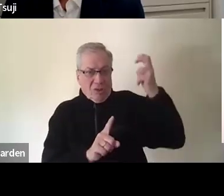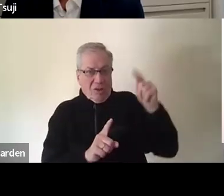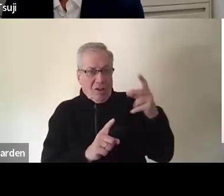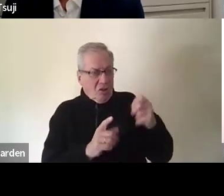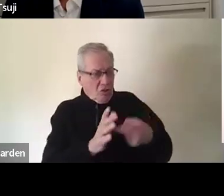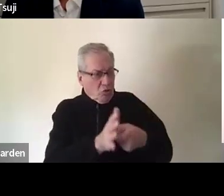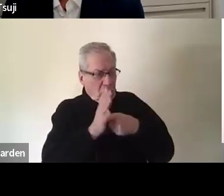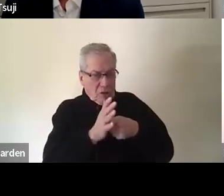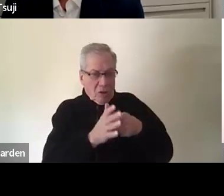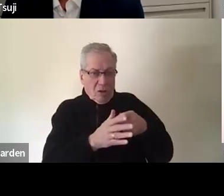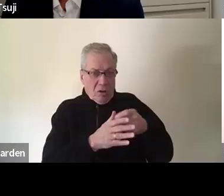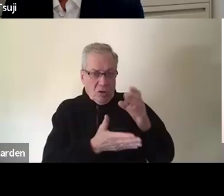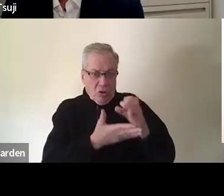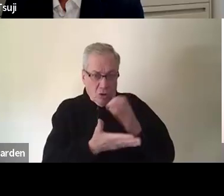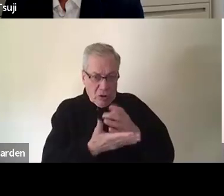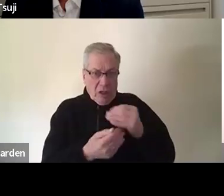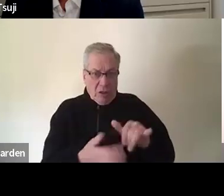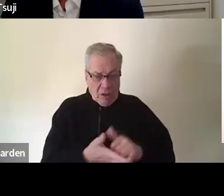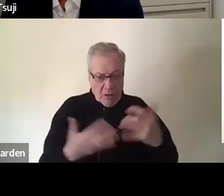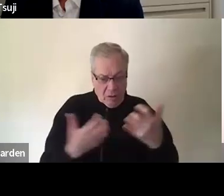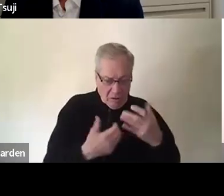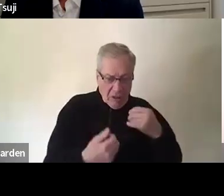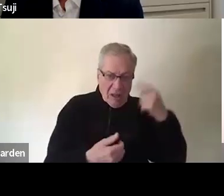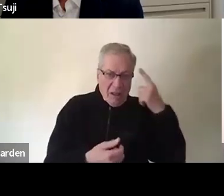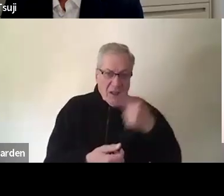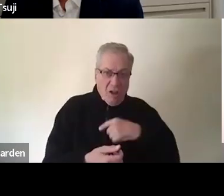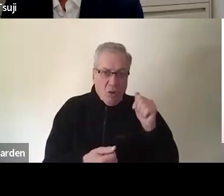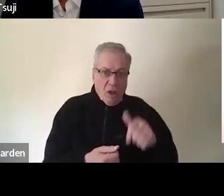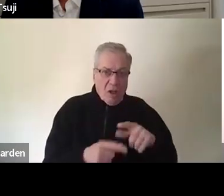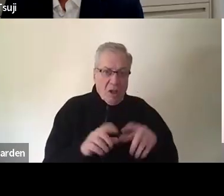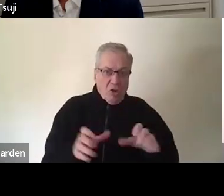courses and cohort them, that I think we can continue to do what we have been doing